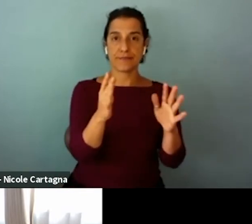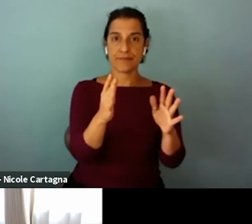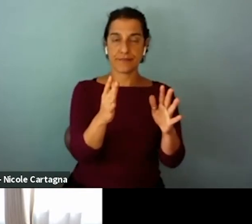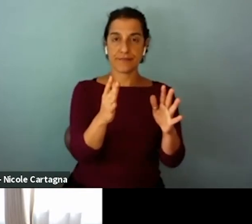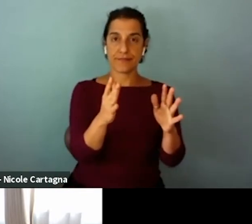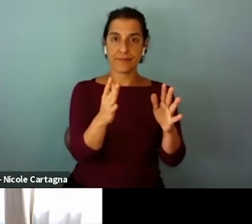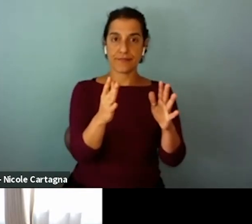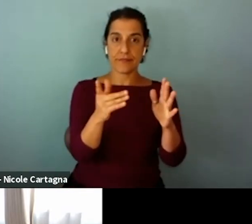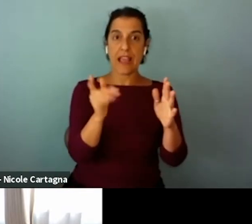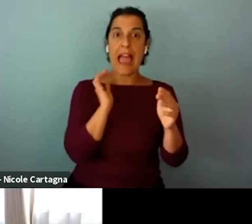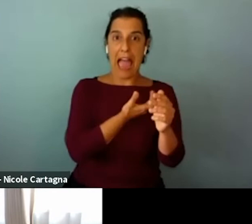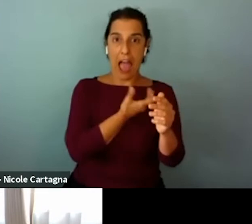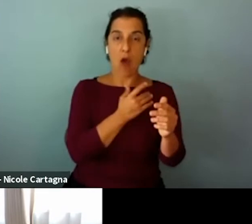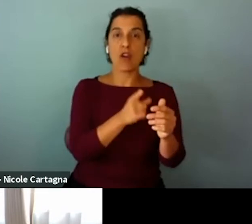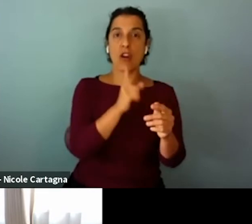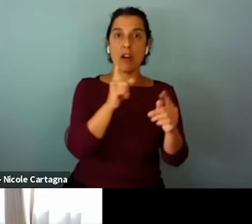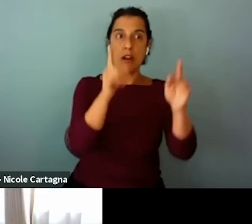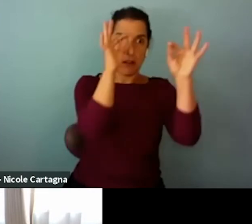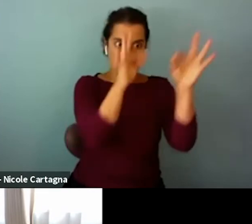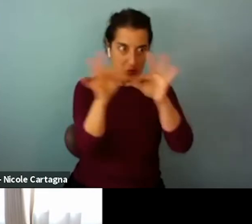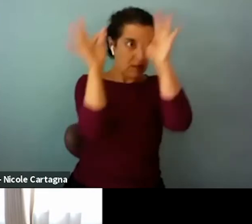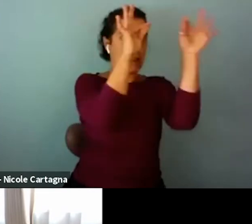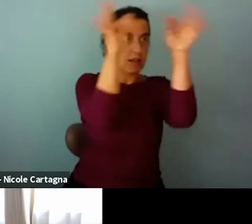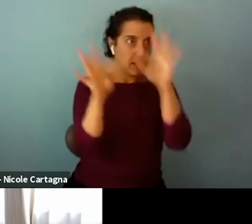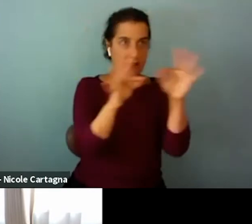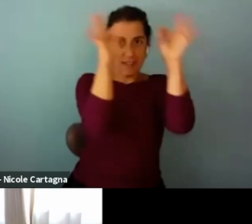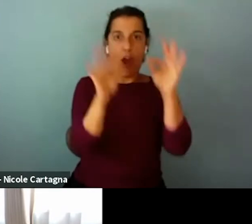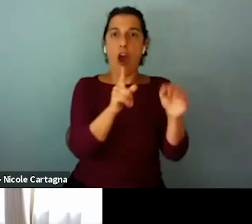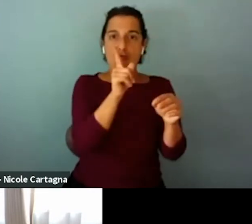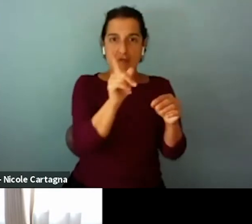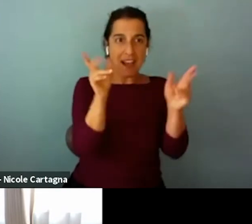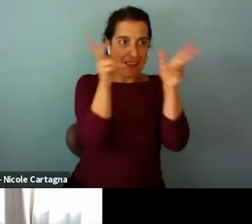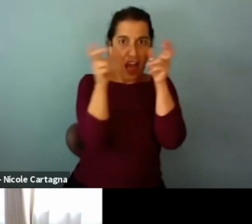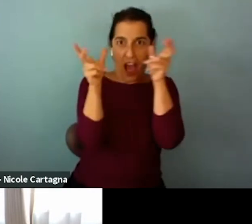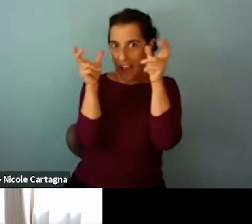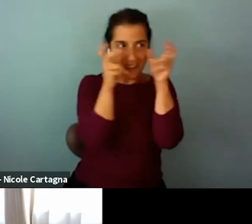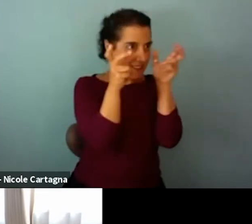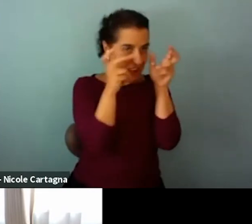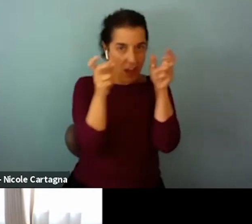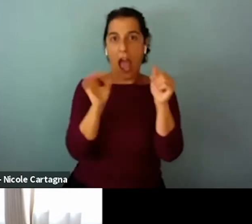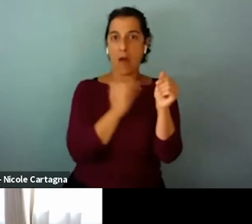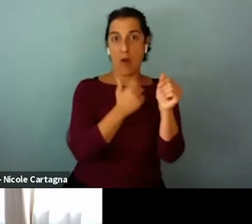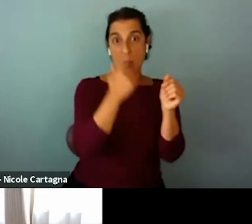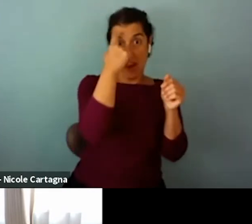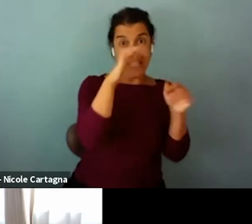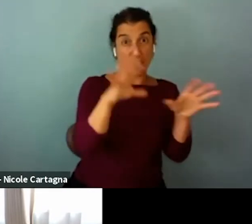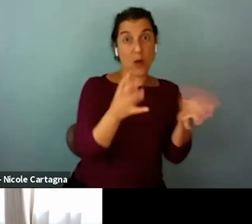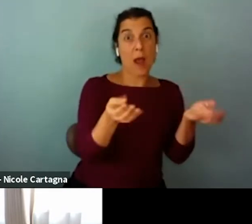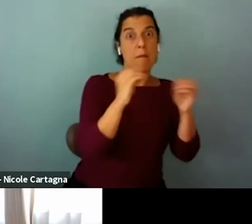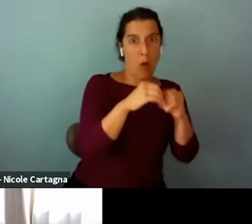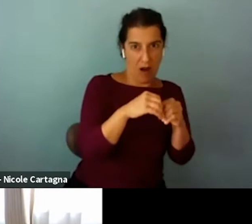around looking all over the place and so the our brains have got a lot more to do um so and because